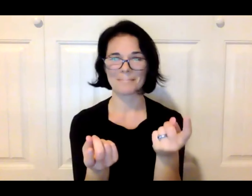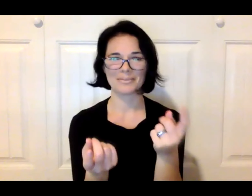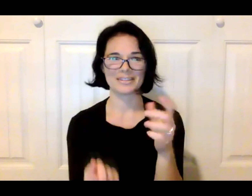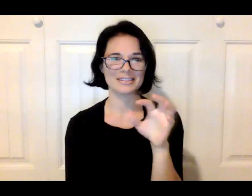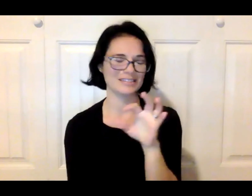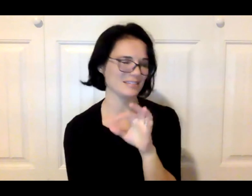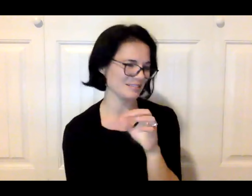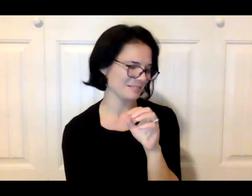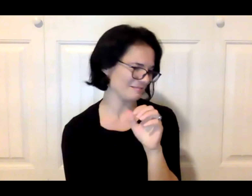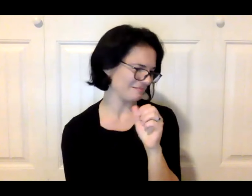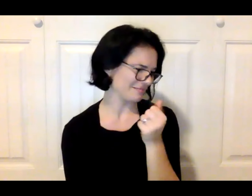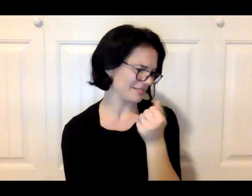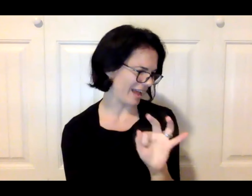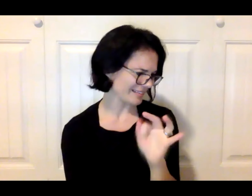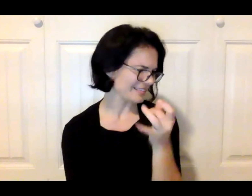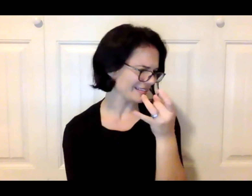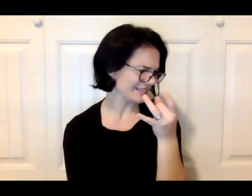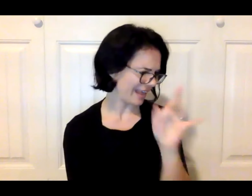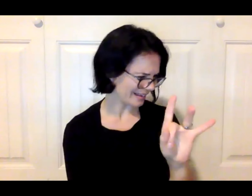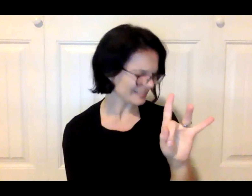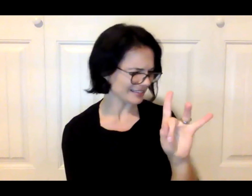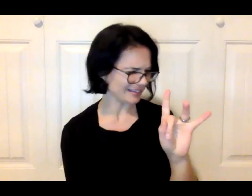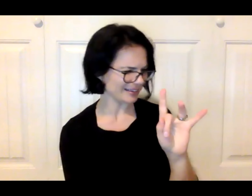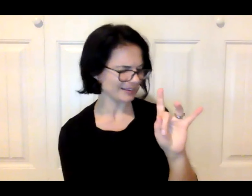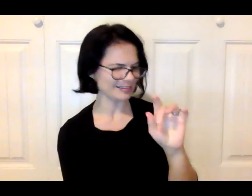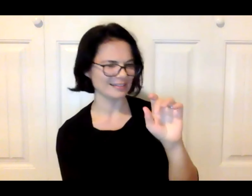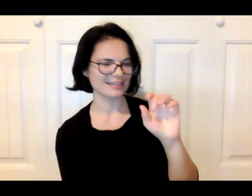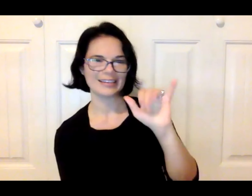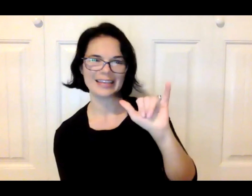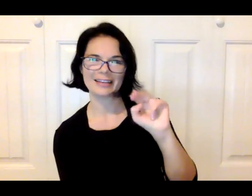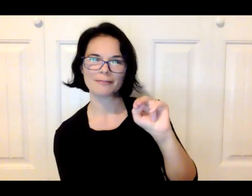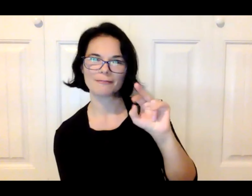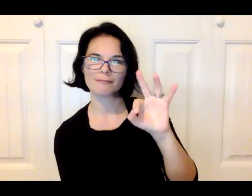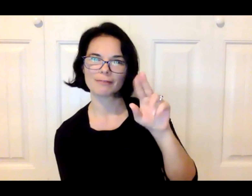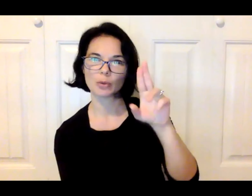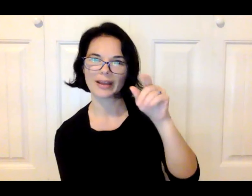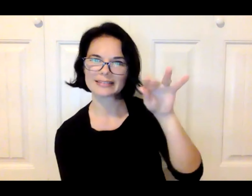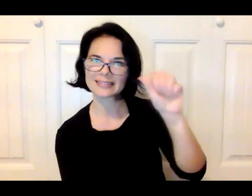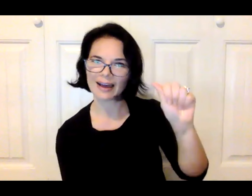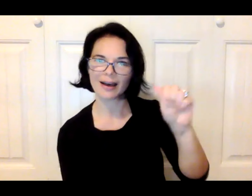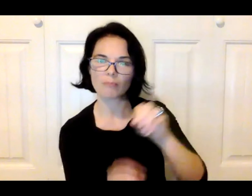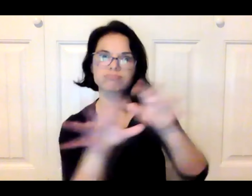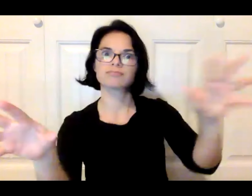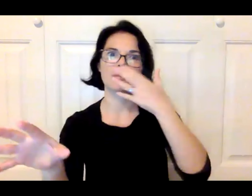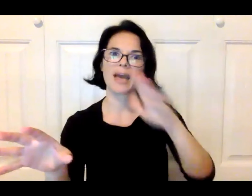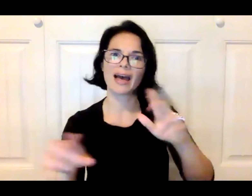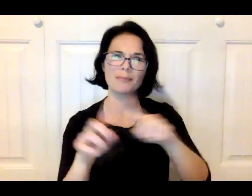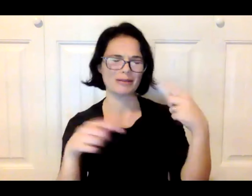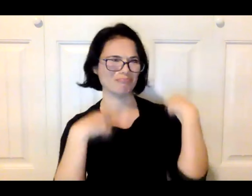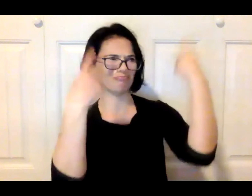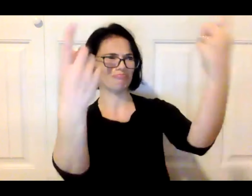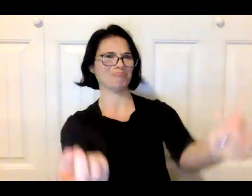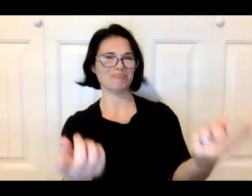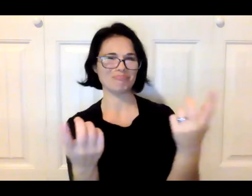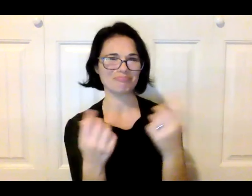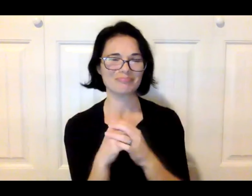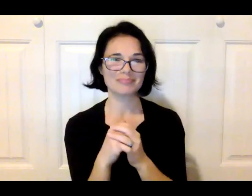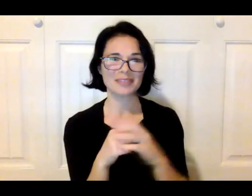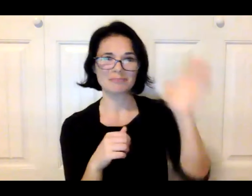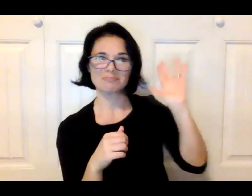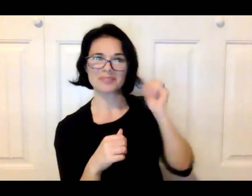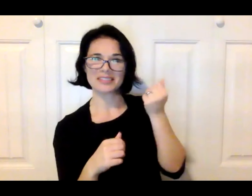deal with or put people off. Some people might need multiple doses for it to work the way it’s